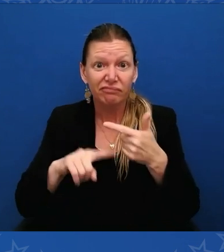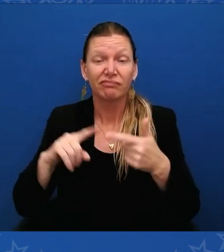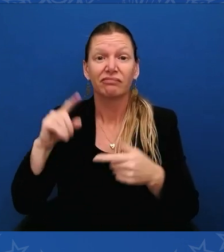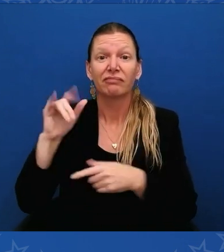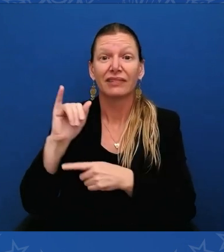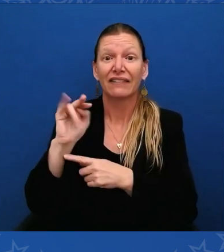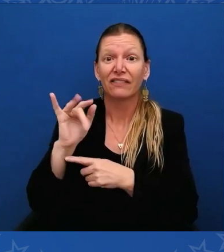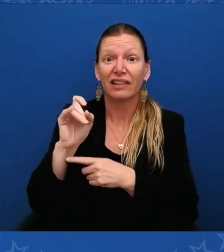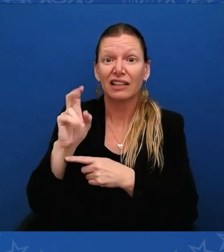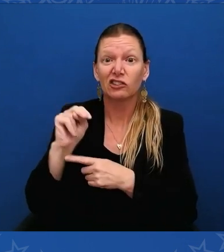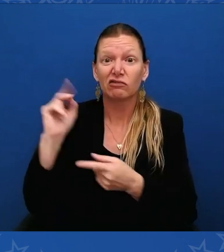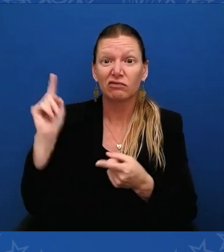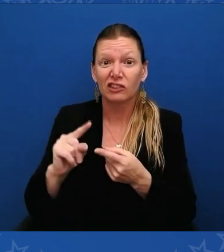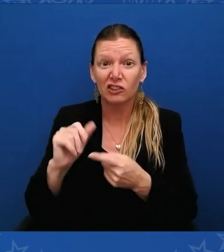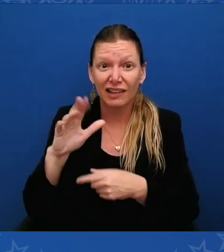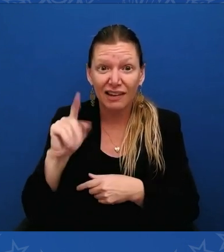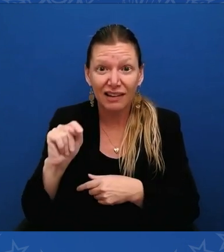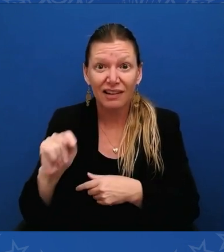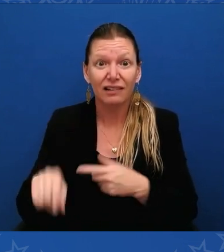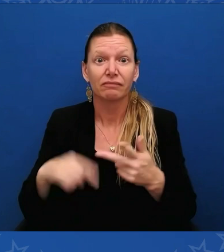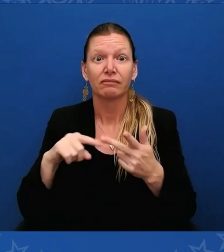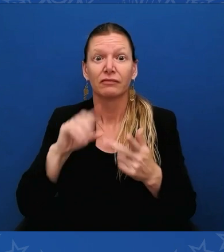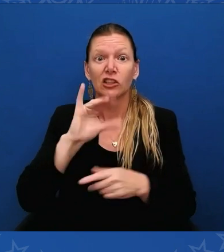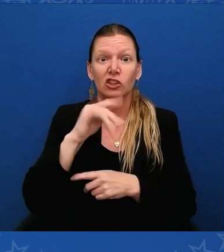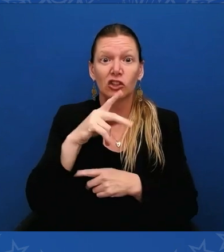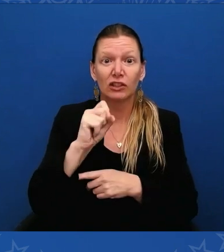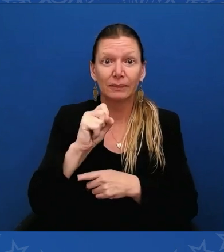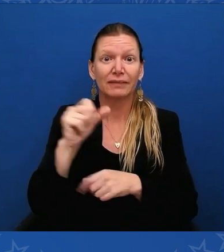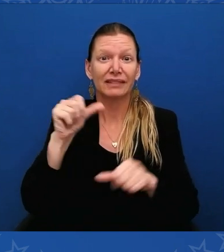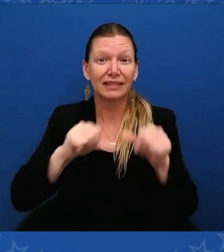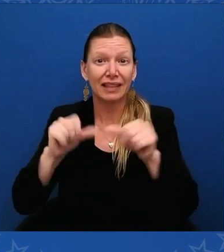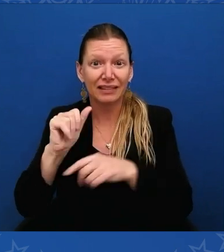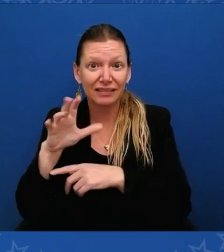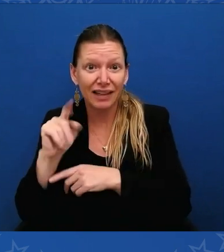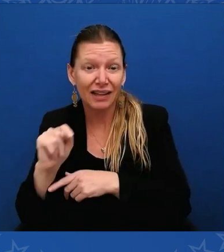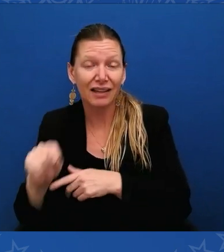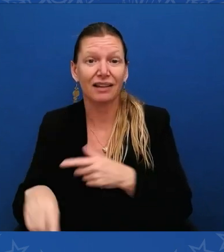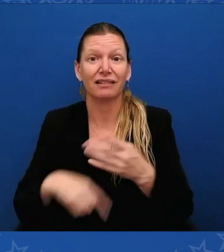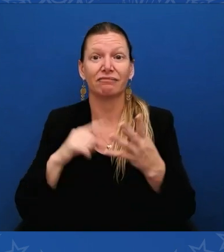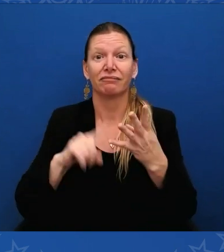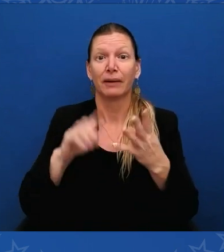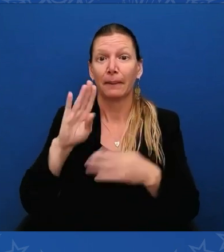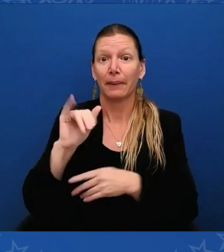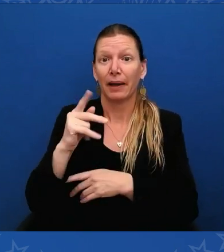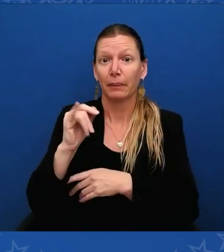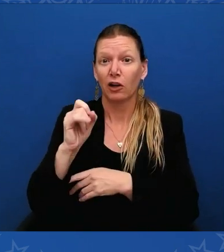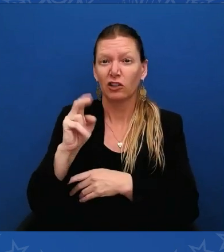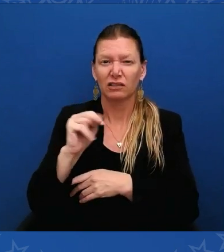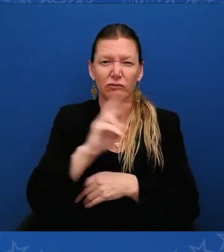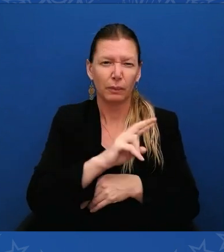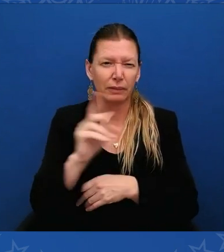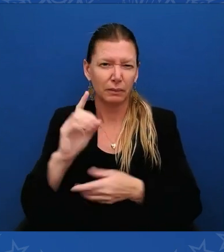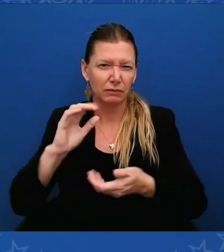and the Bipartisan Infrastructure Law. He has created millions of jobs